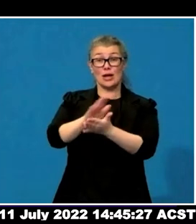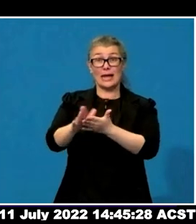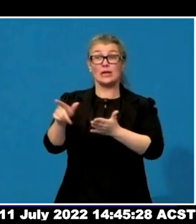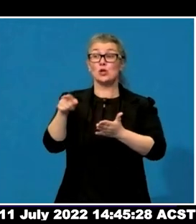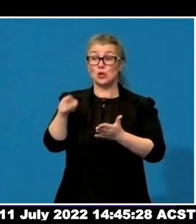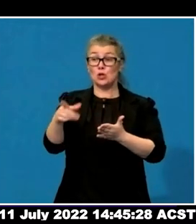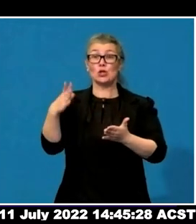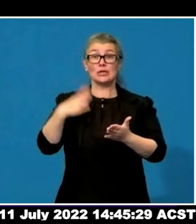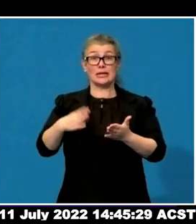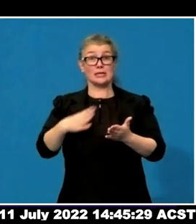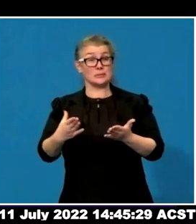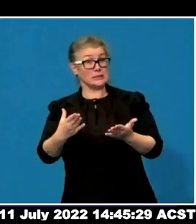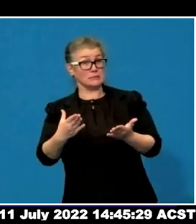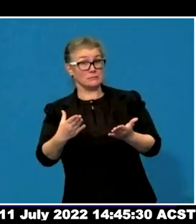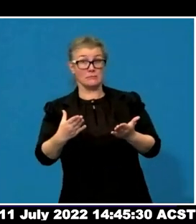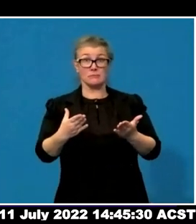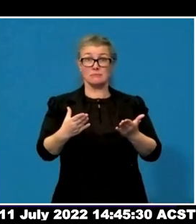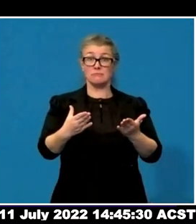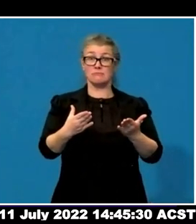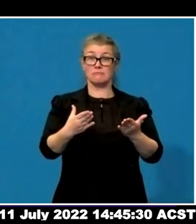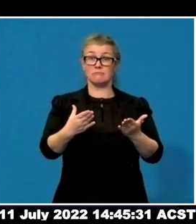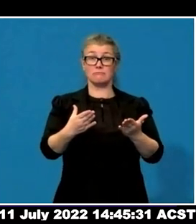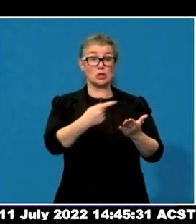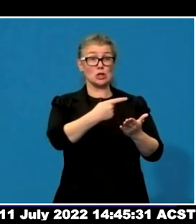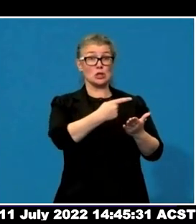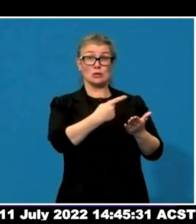around responding to his immediate needs.